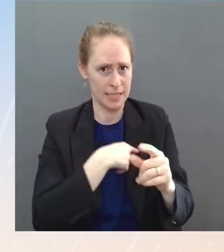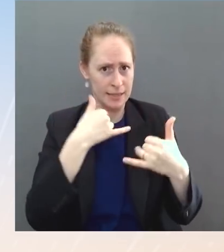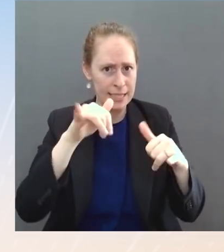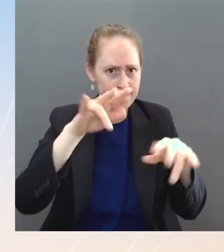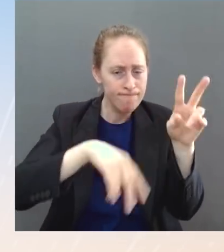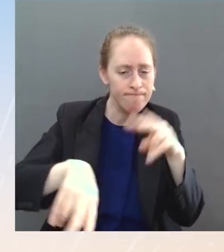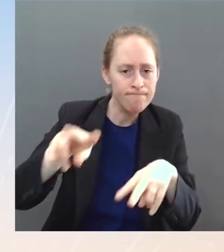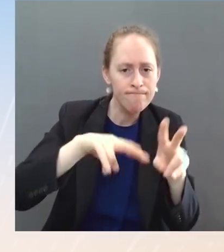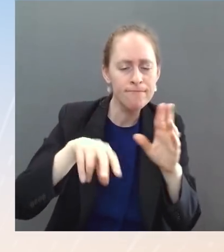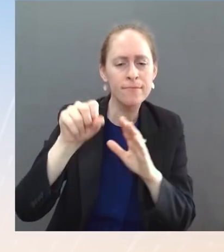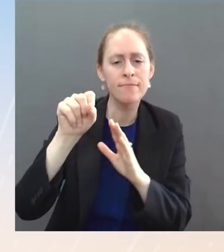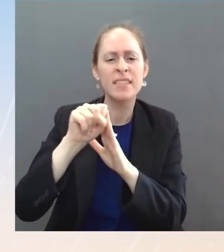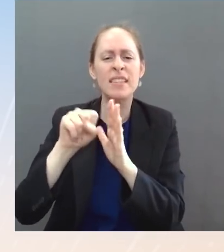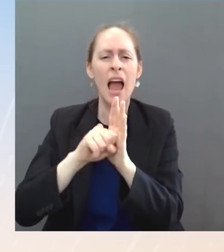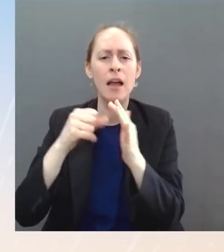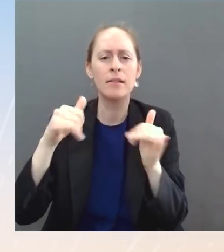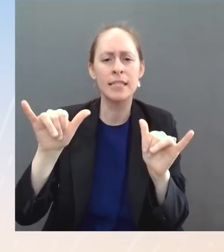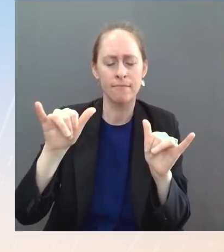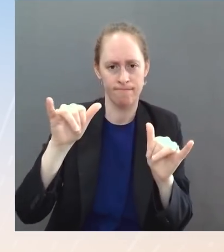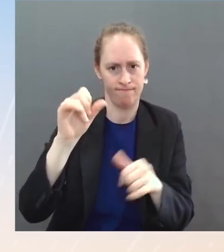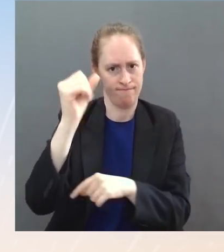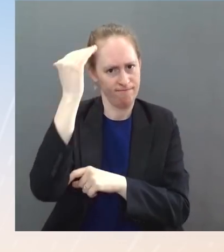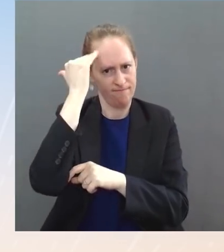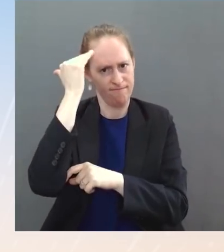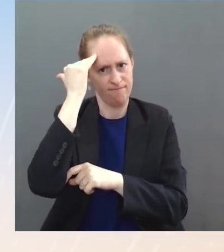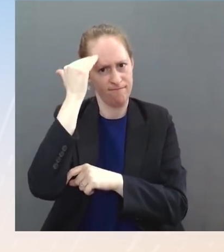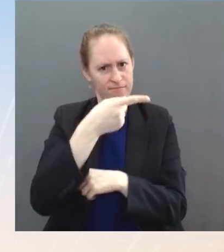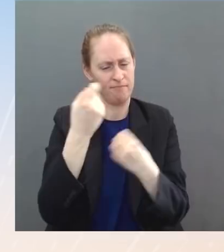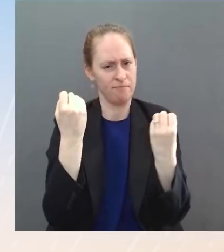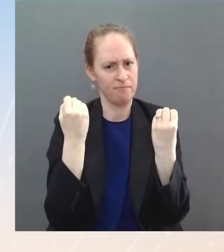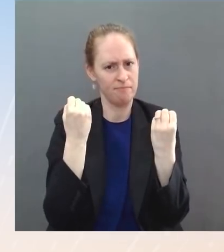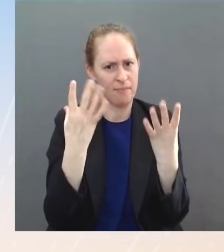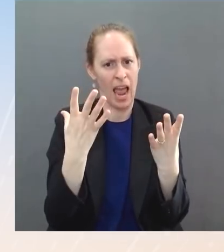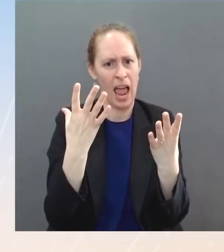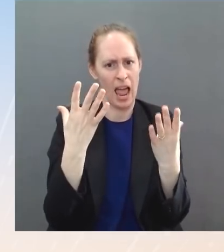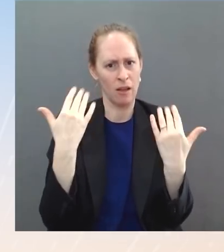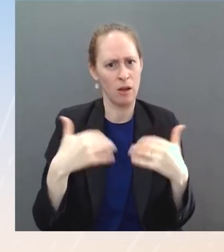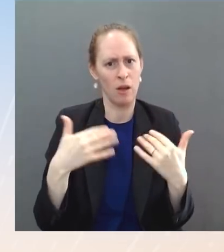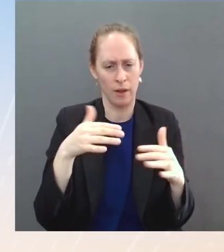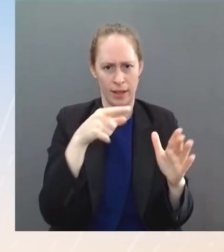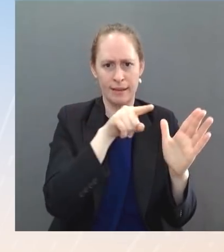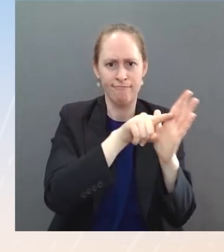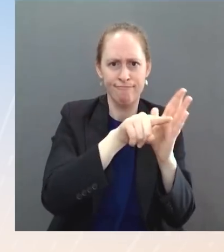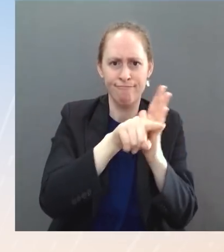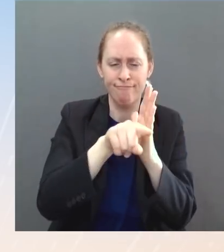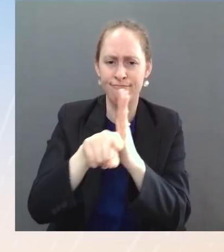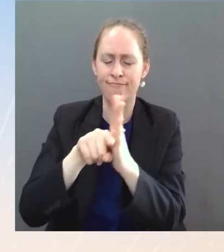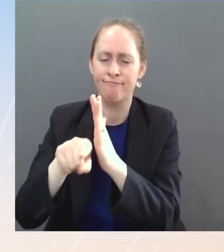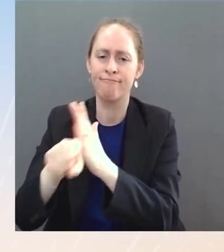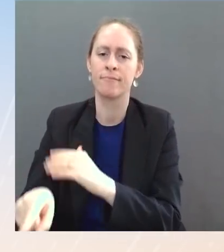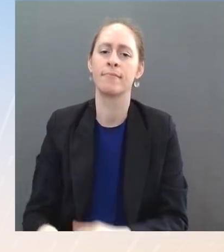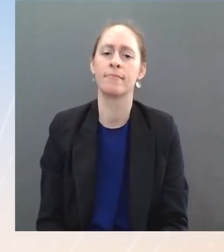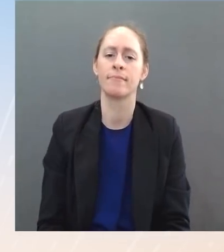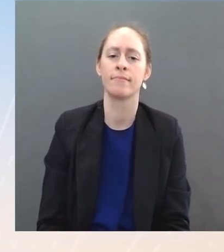the mass killing of Rohingya in Burma constituted genocide. That was a lengthy process based on an amassing of evidence